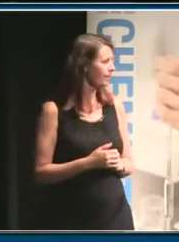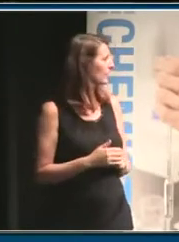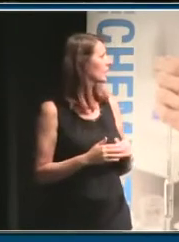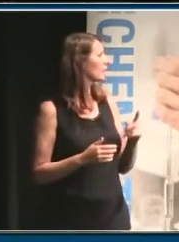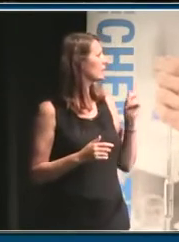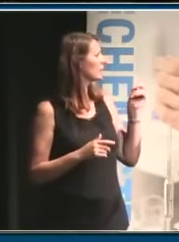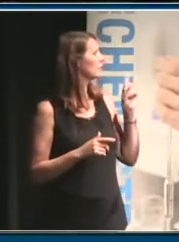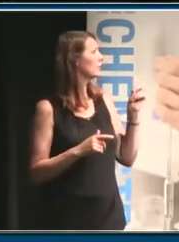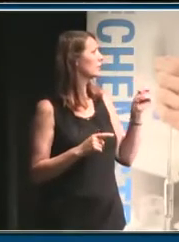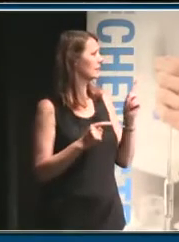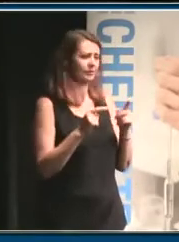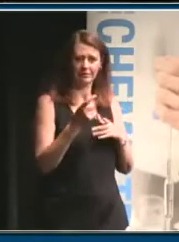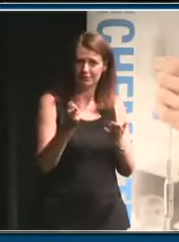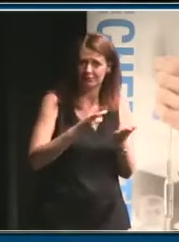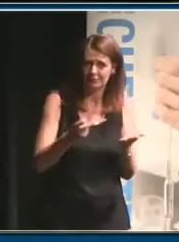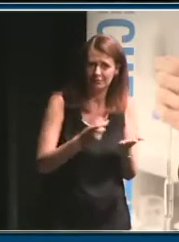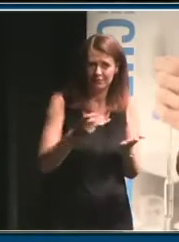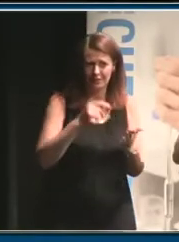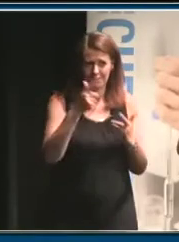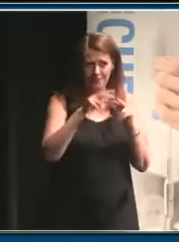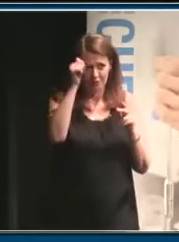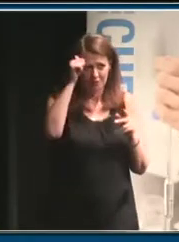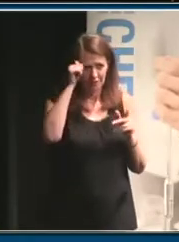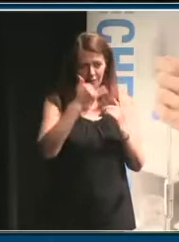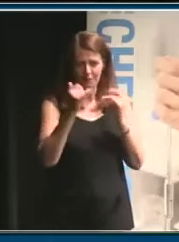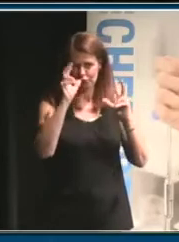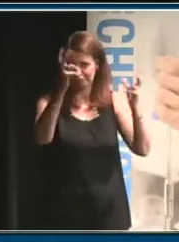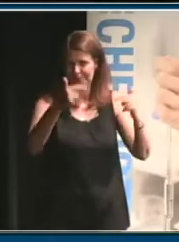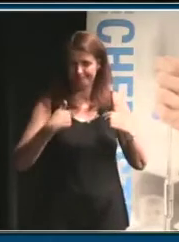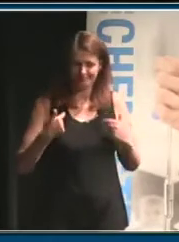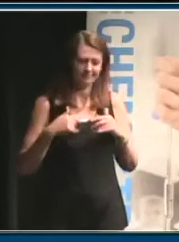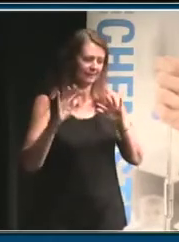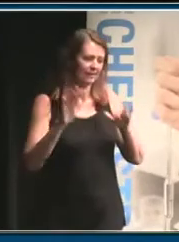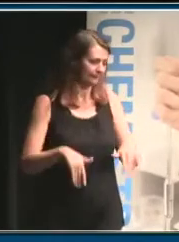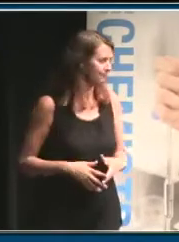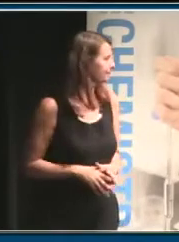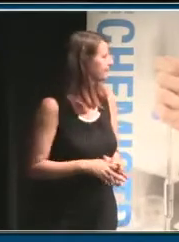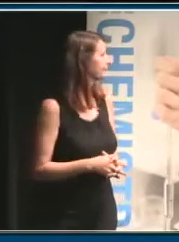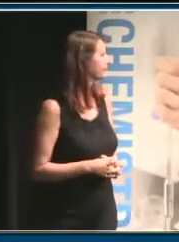the Boston Bruins, if anyone knows Boston hockey that's a very big thing. So we came up with an